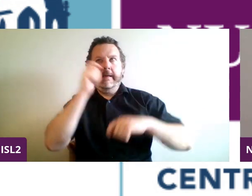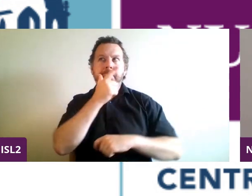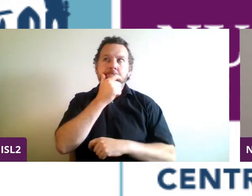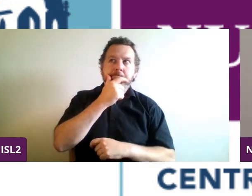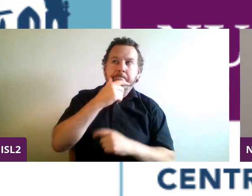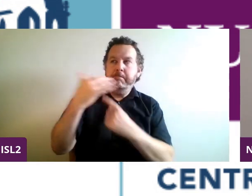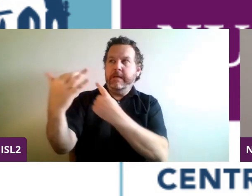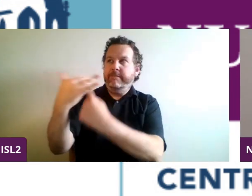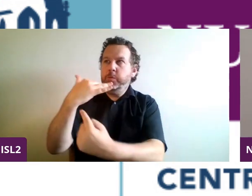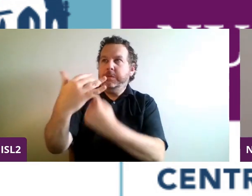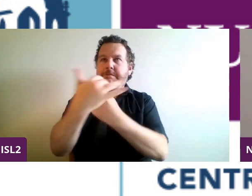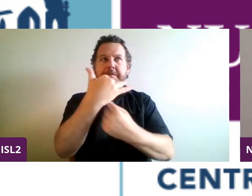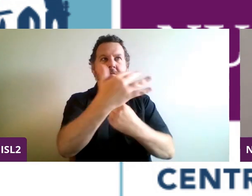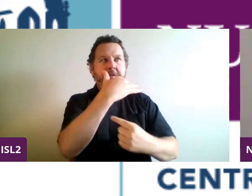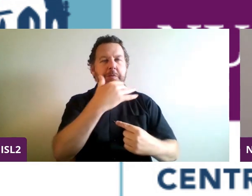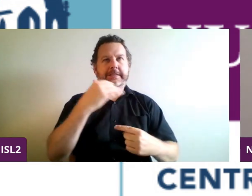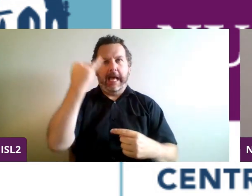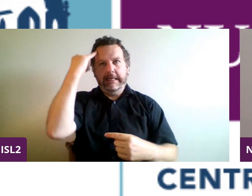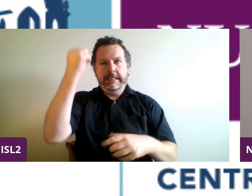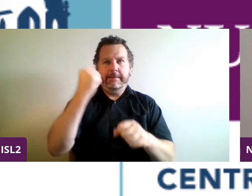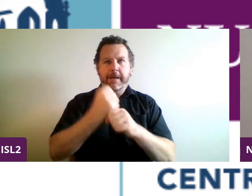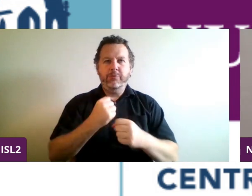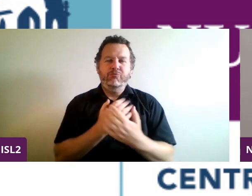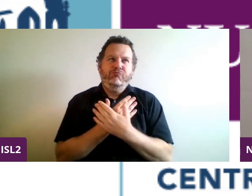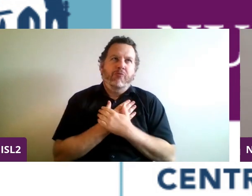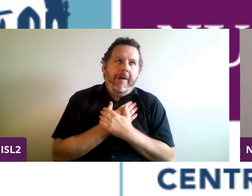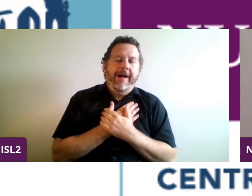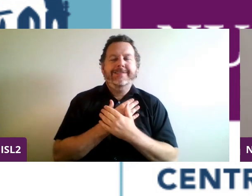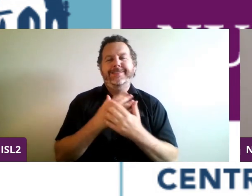relationships, your negotiations of the world. ICC AFL endlessly